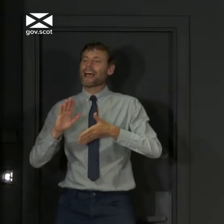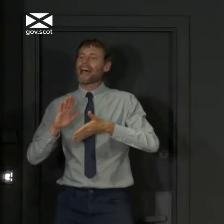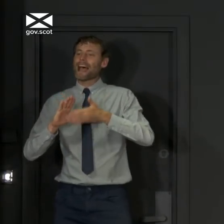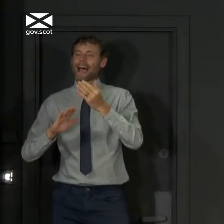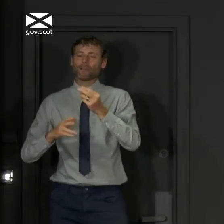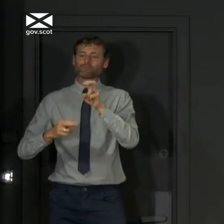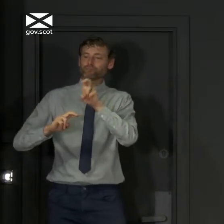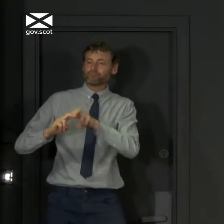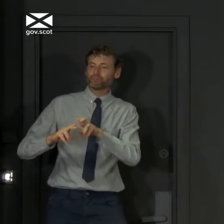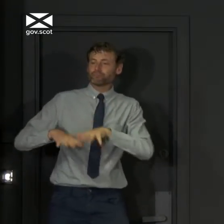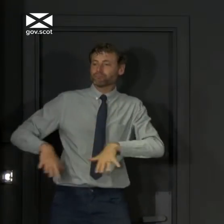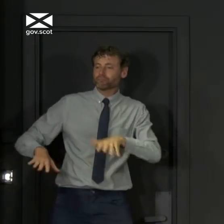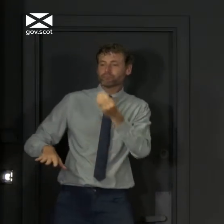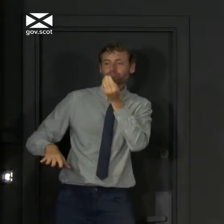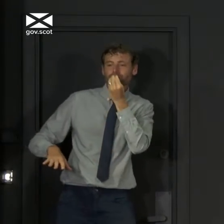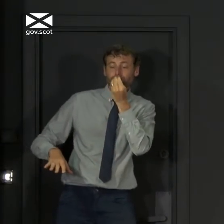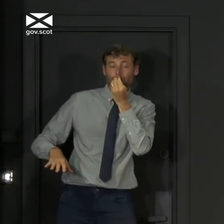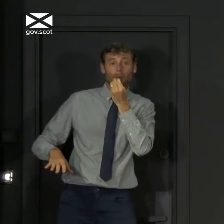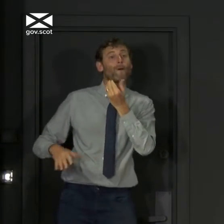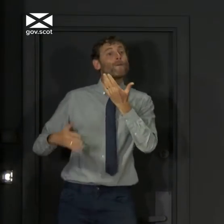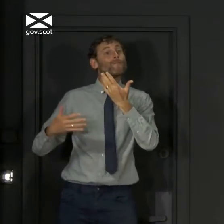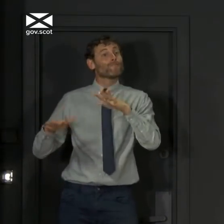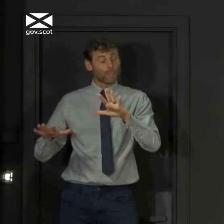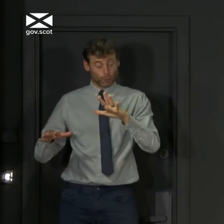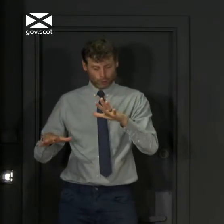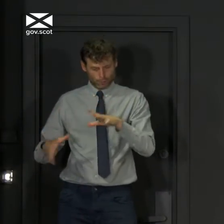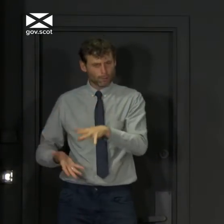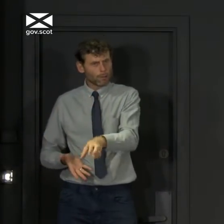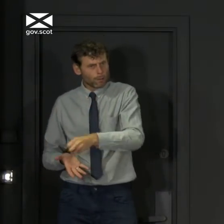collectors across the country are doing an incredible job - and I do want to thank them